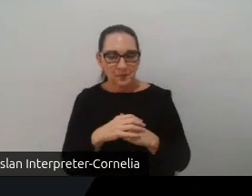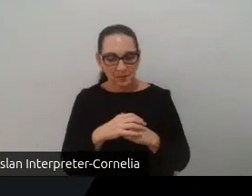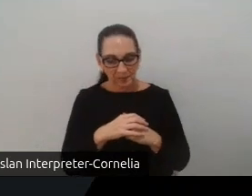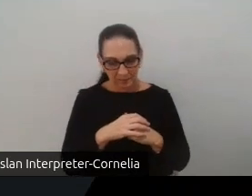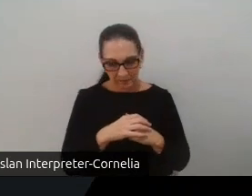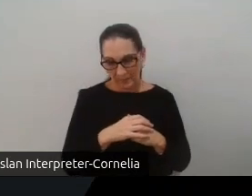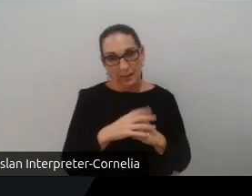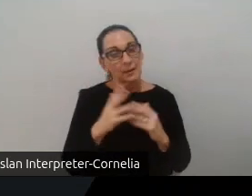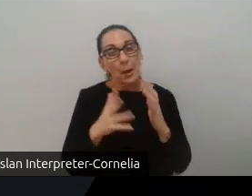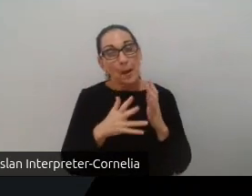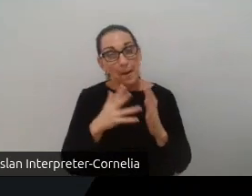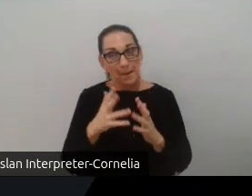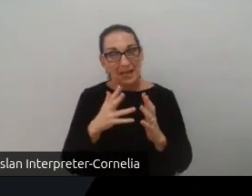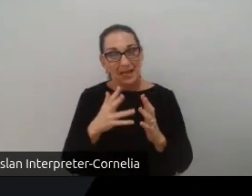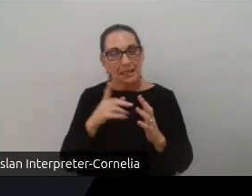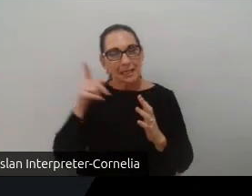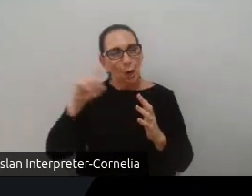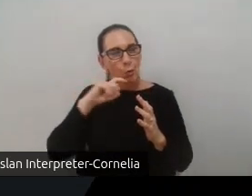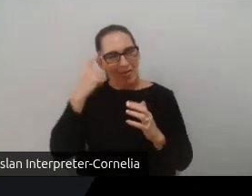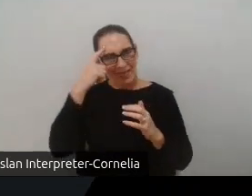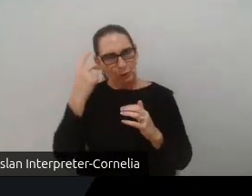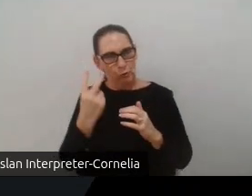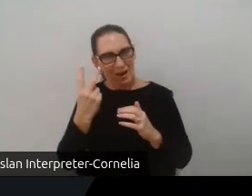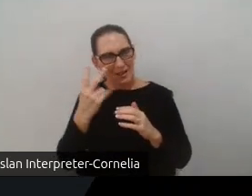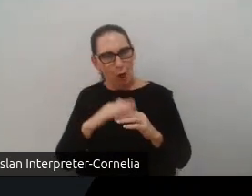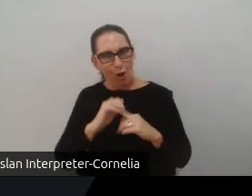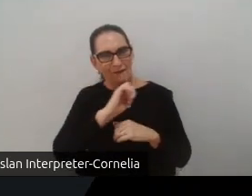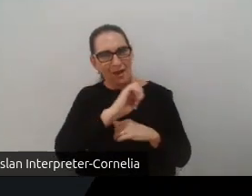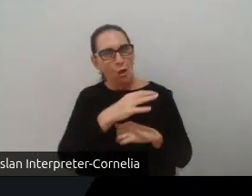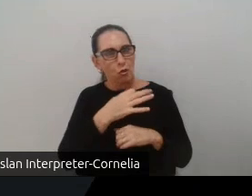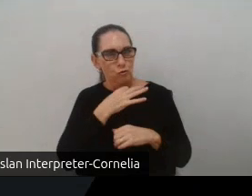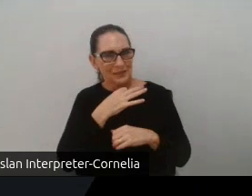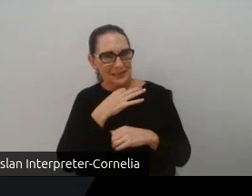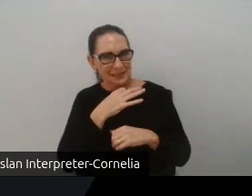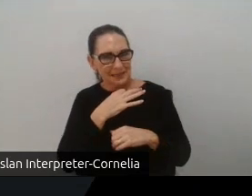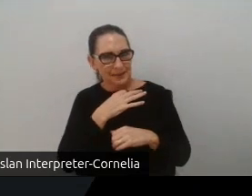considered when it comes to the risk posed by the respondent towards the agreed. So has there been a